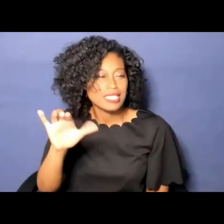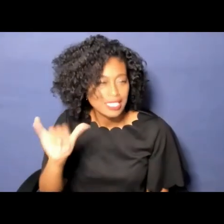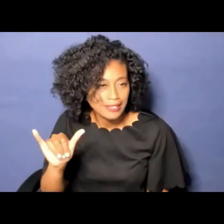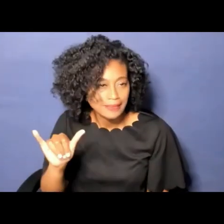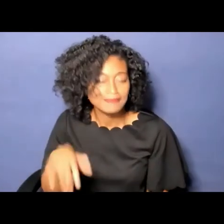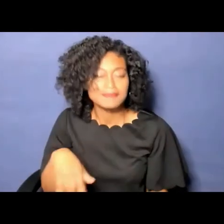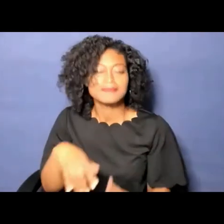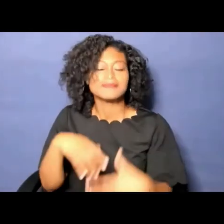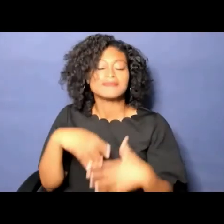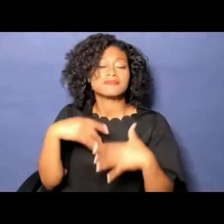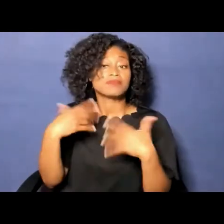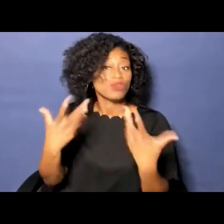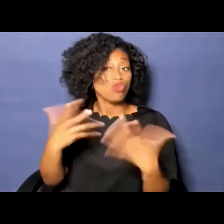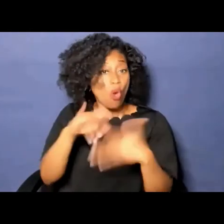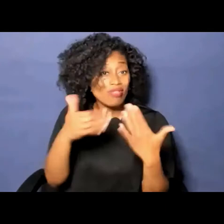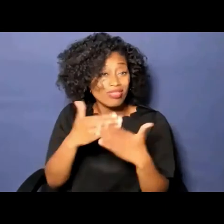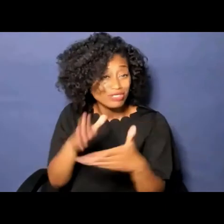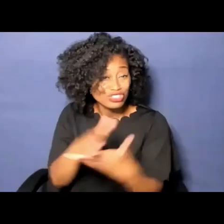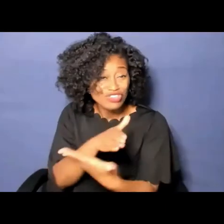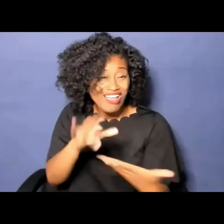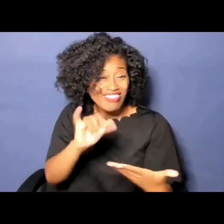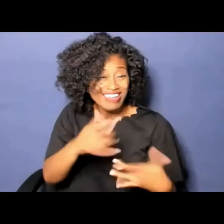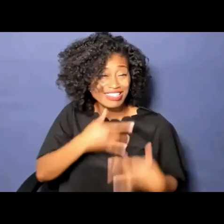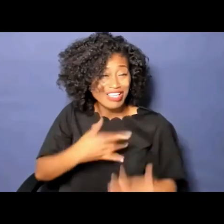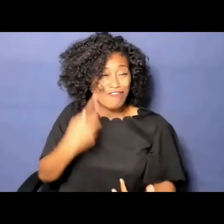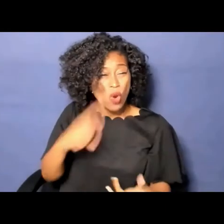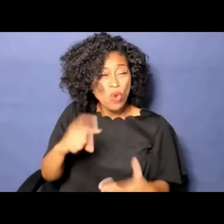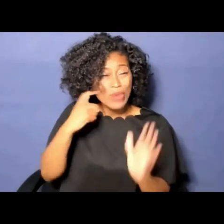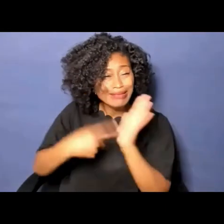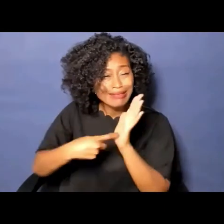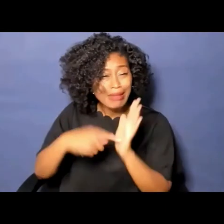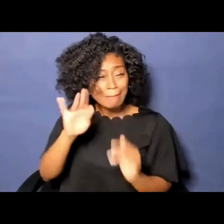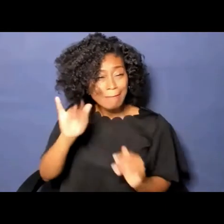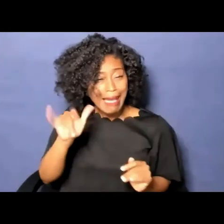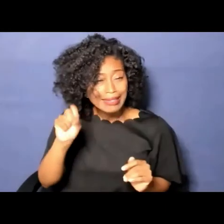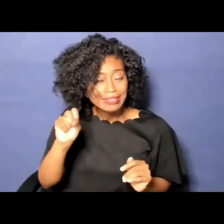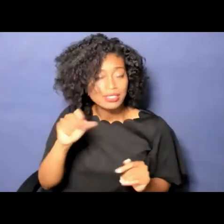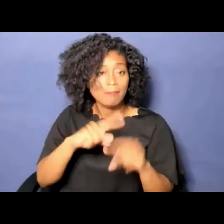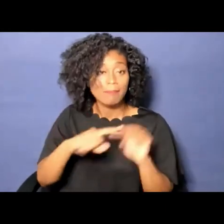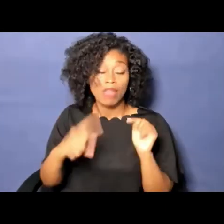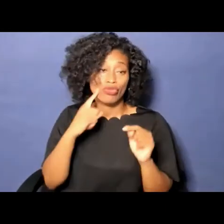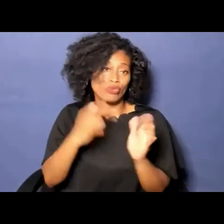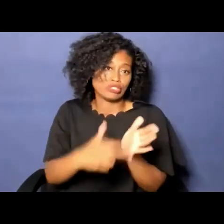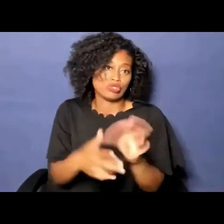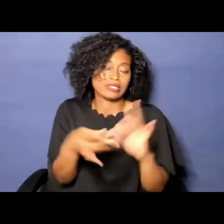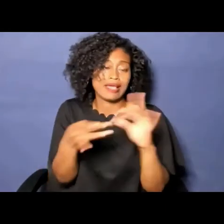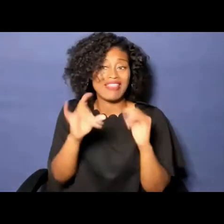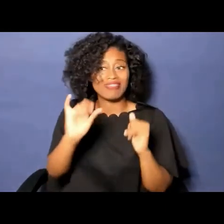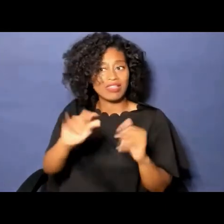It is most pronounced for white individuals.